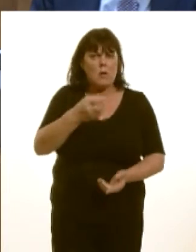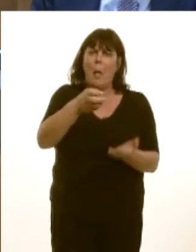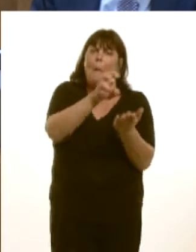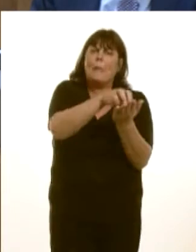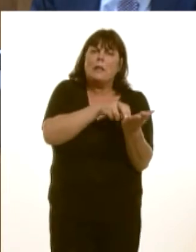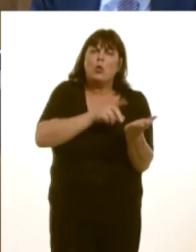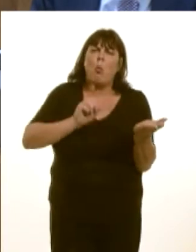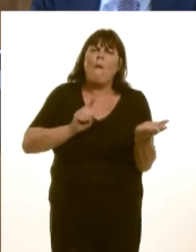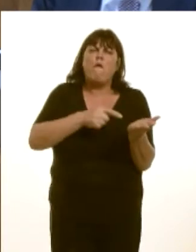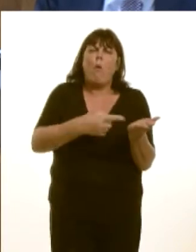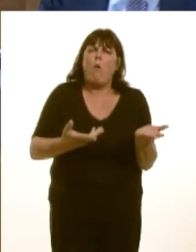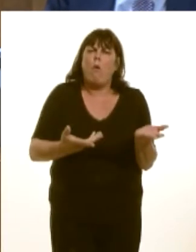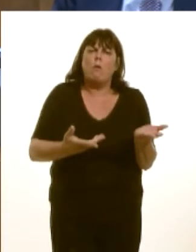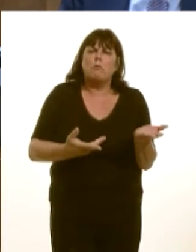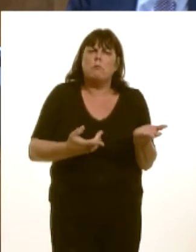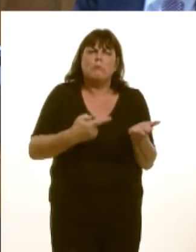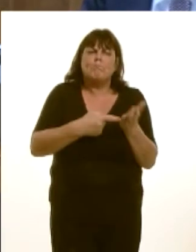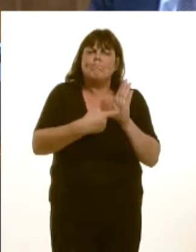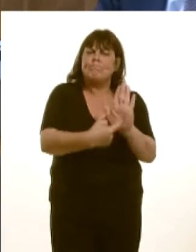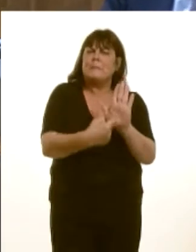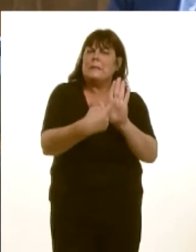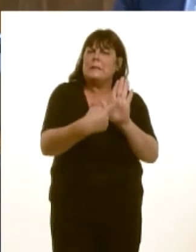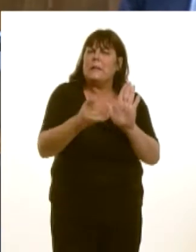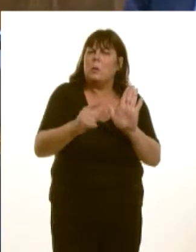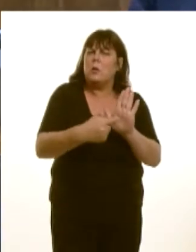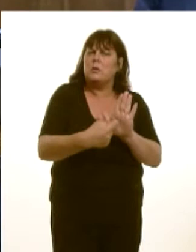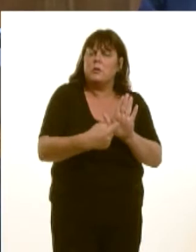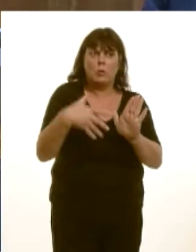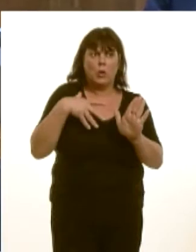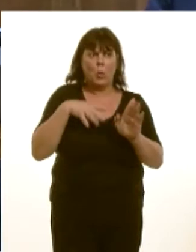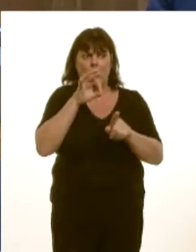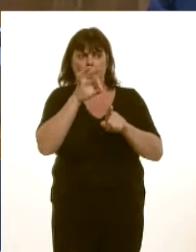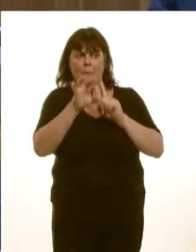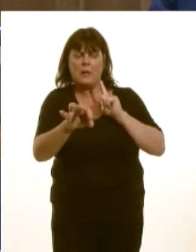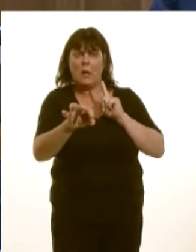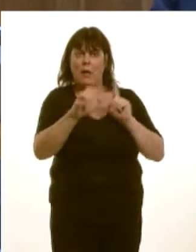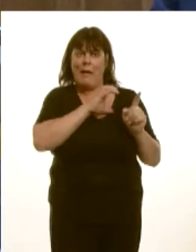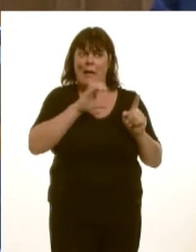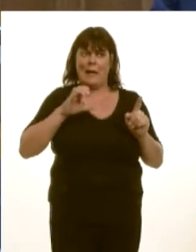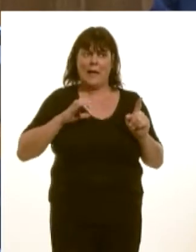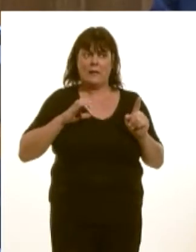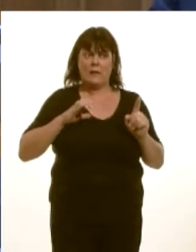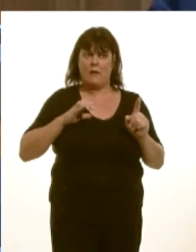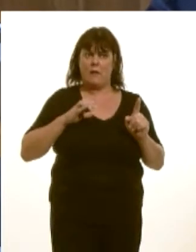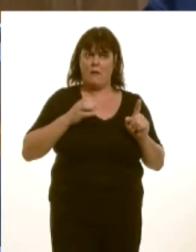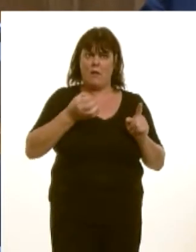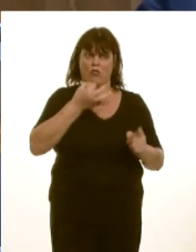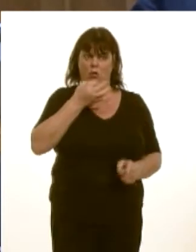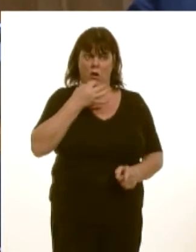For example, does it say that people want to see a particular fund for cancer drugs funded by taking money away from other drugs, which is the way it has been done in England?